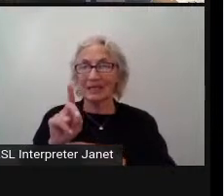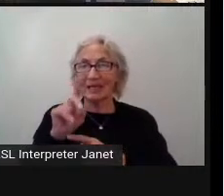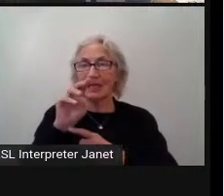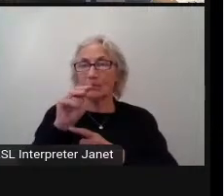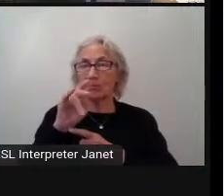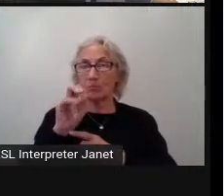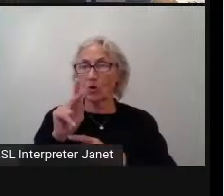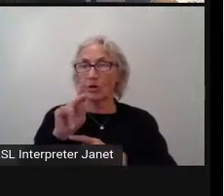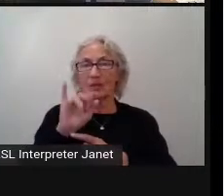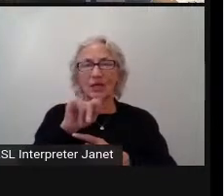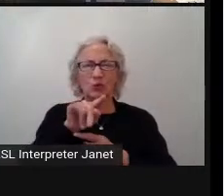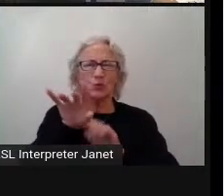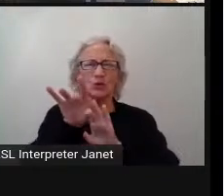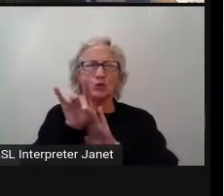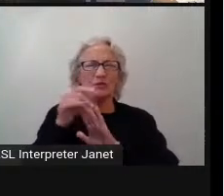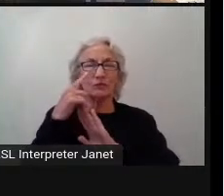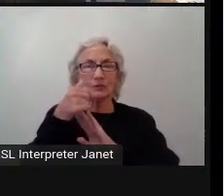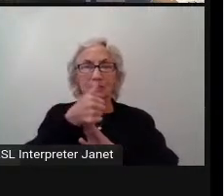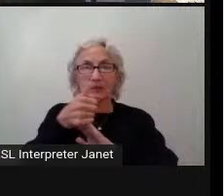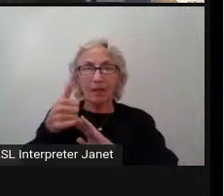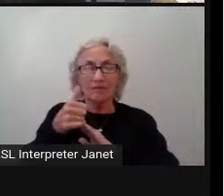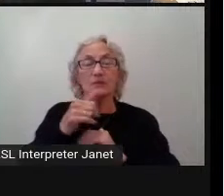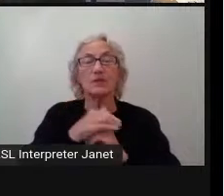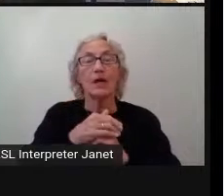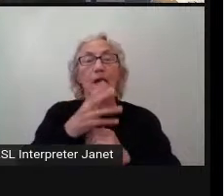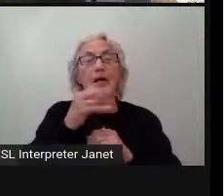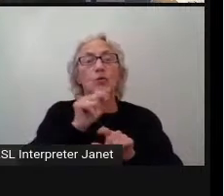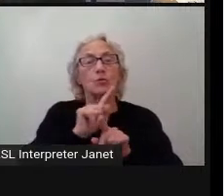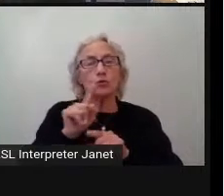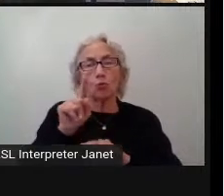the structure of your page and it points you and allows you to jump to the landmark you choose.